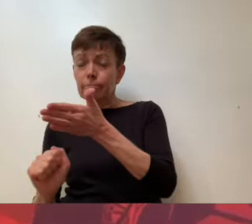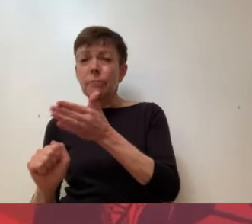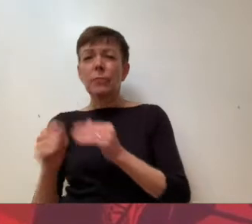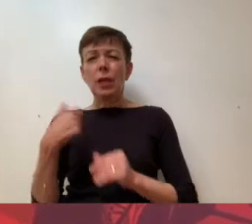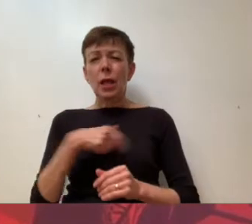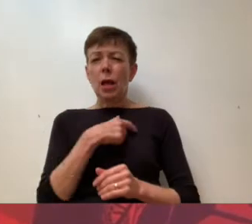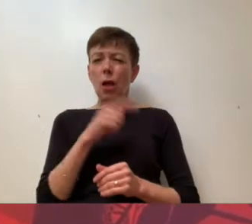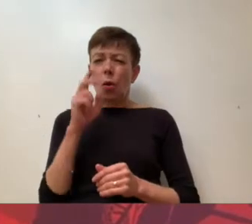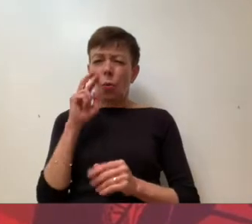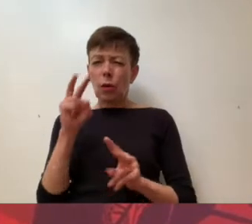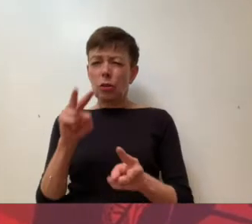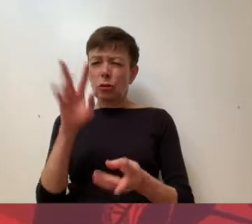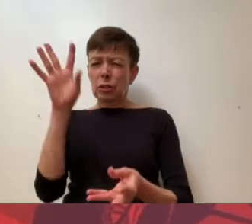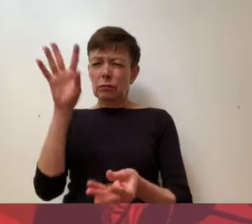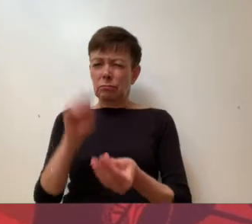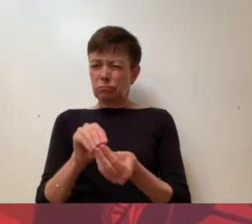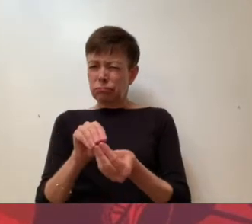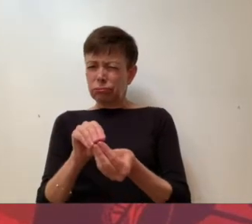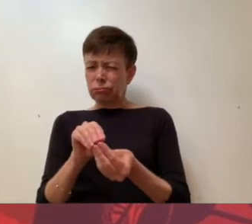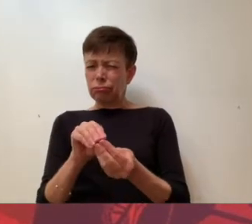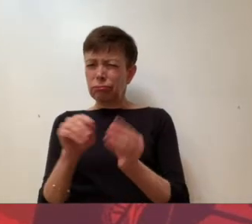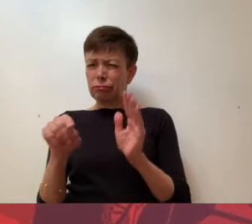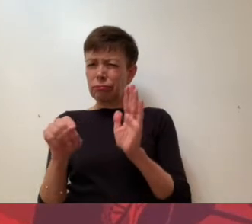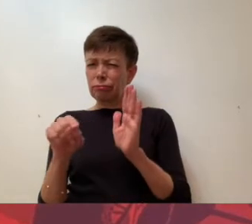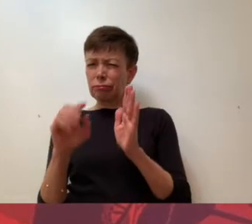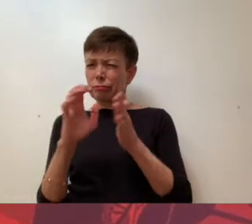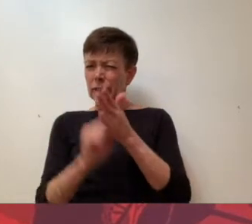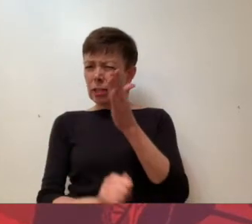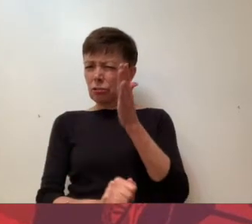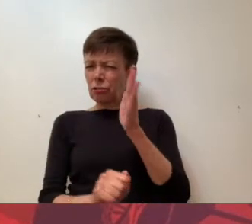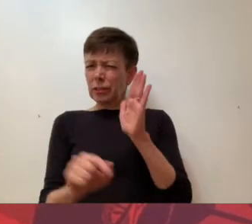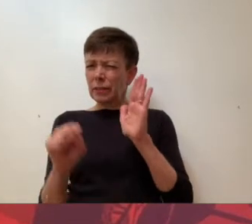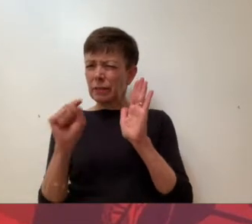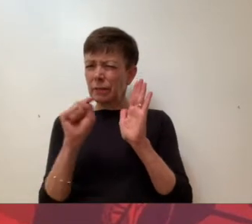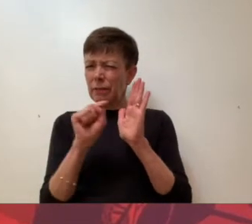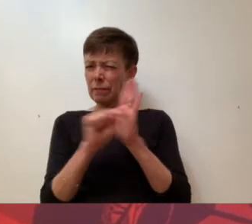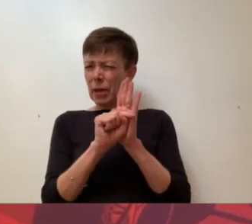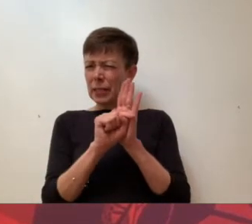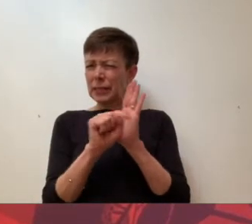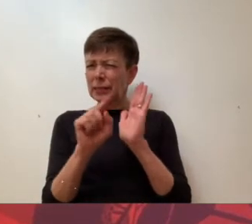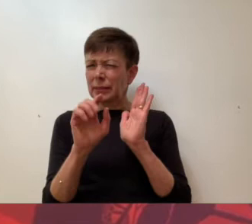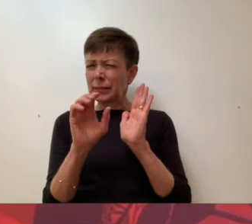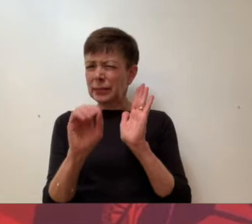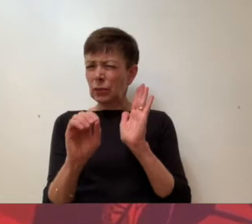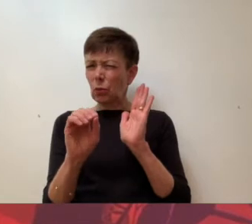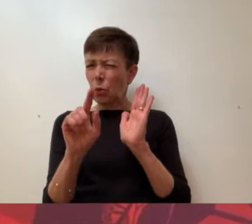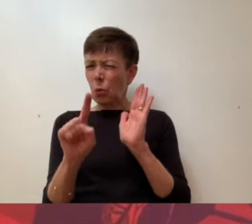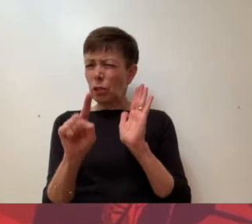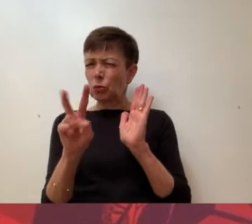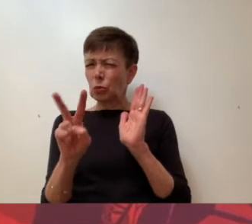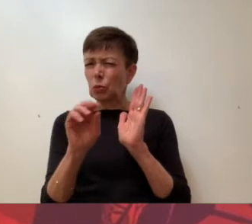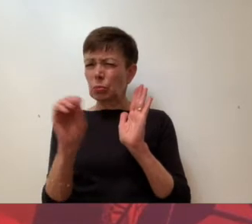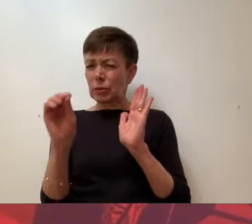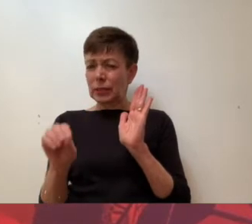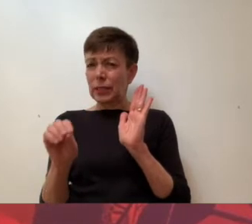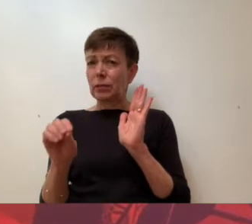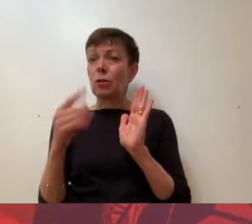requisitions. The recommended option looks at an overall net reduction of -1.02 per cent,